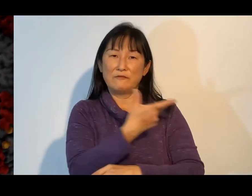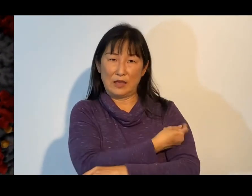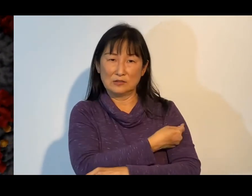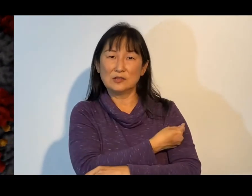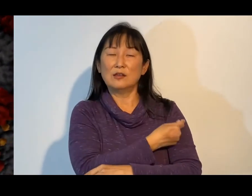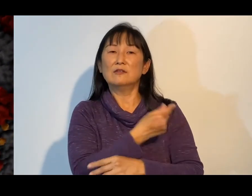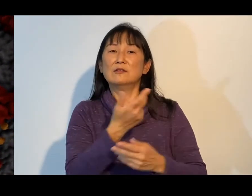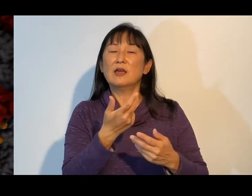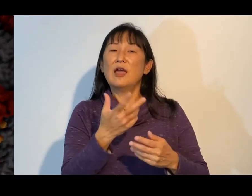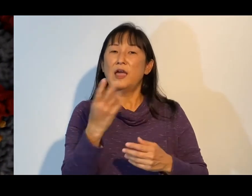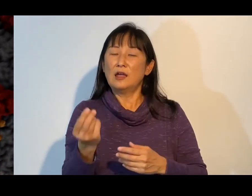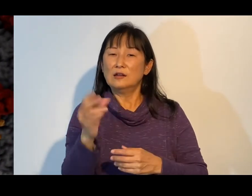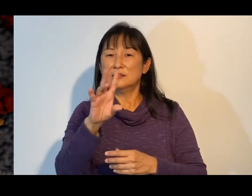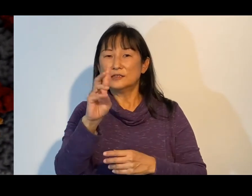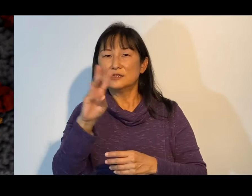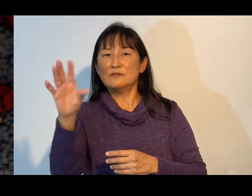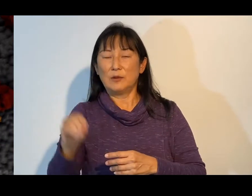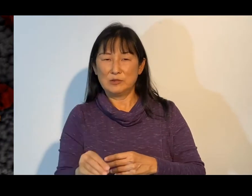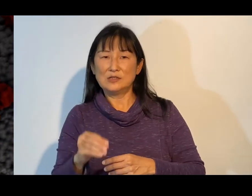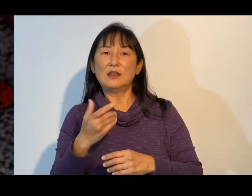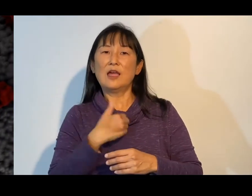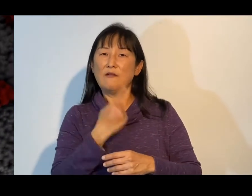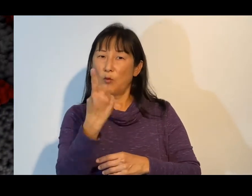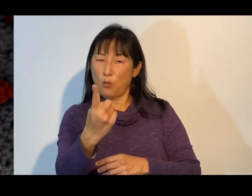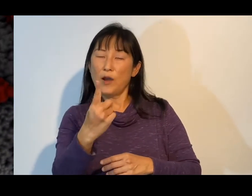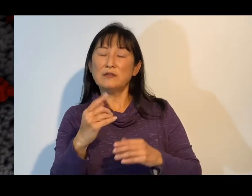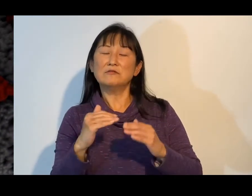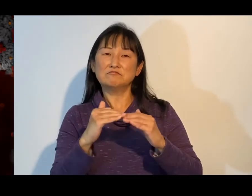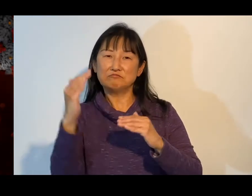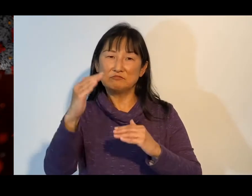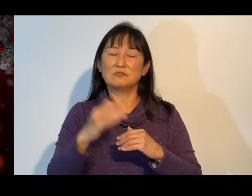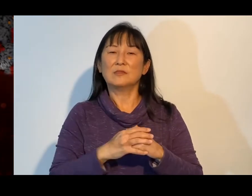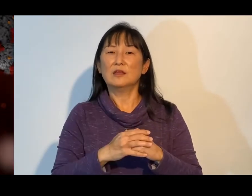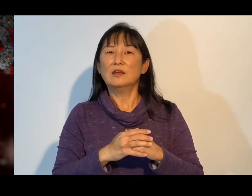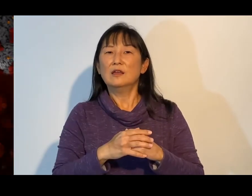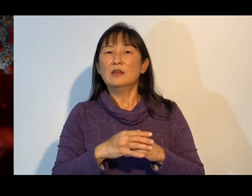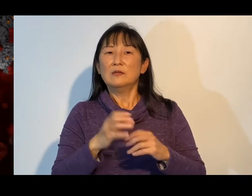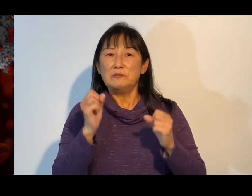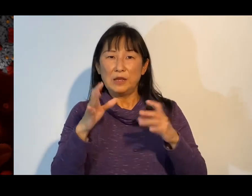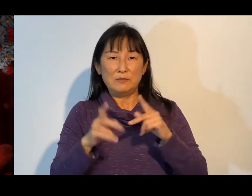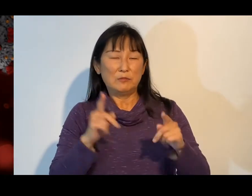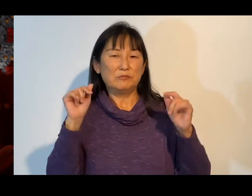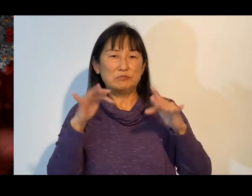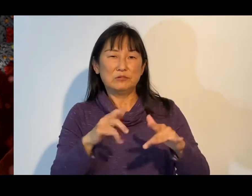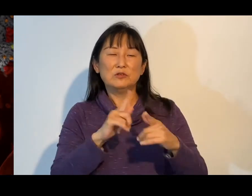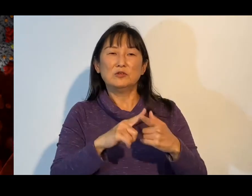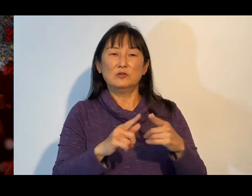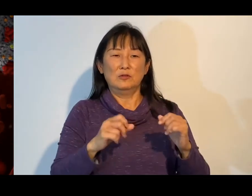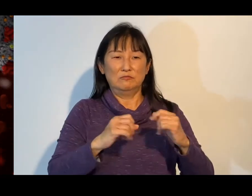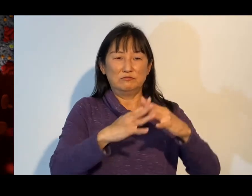Thanks to everyone who came out to our pop-up vaccine clinics over the weekend, including 55 people at our event in Kekaha.